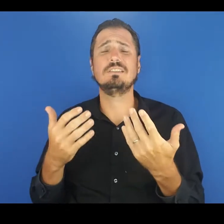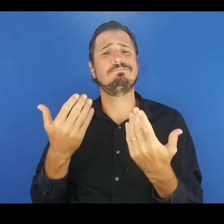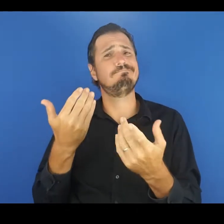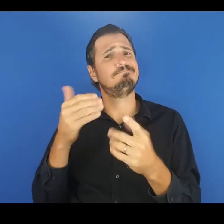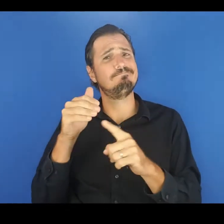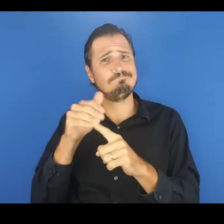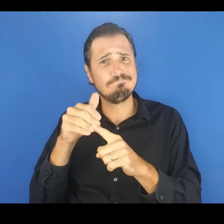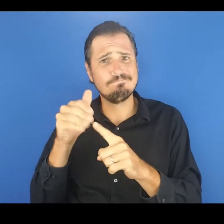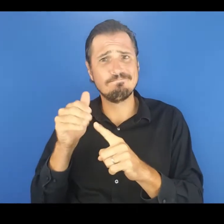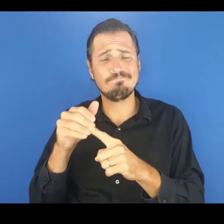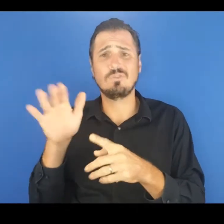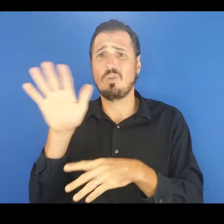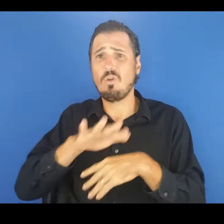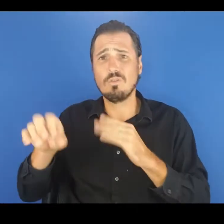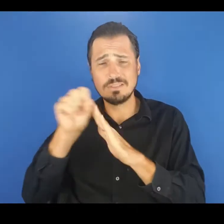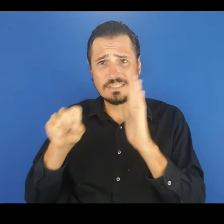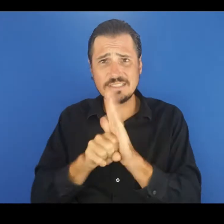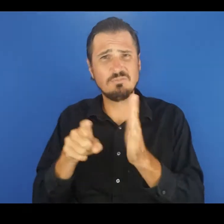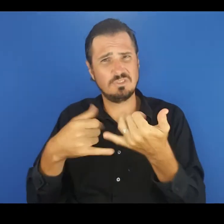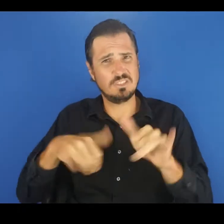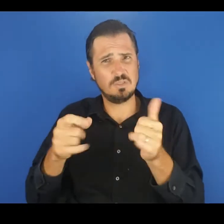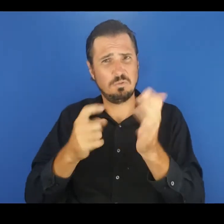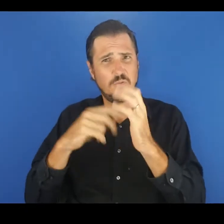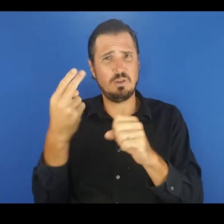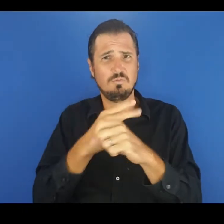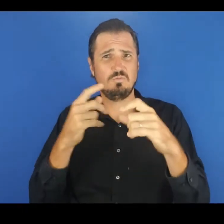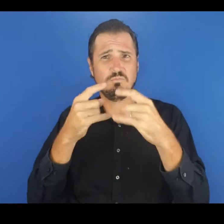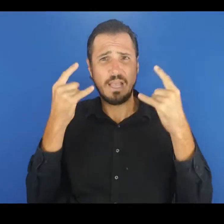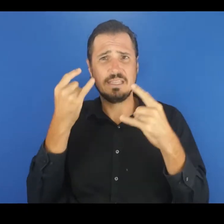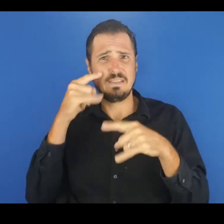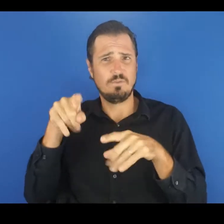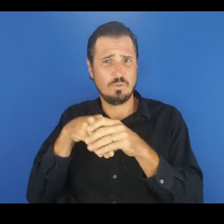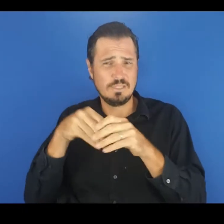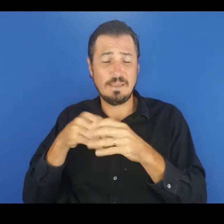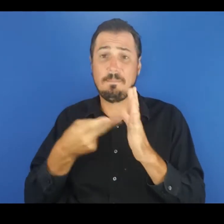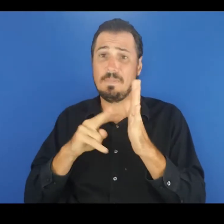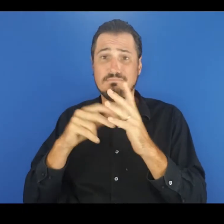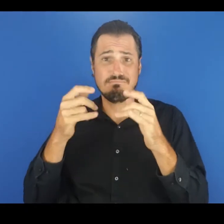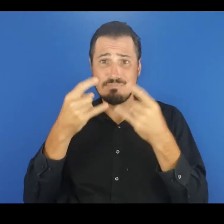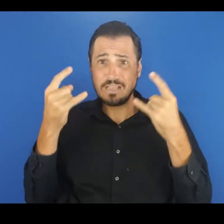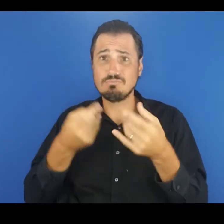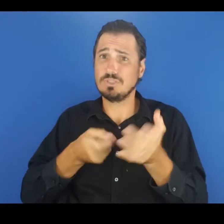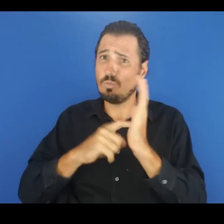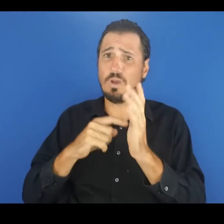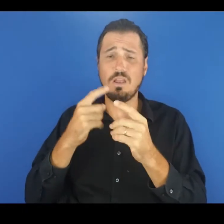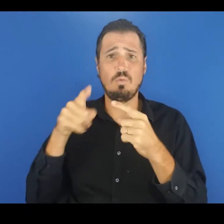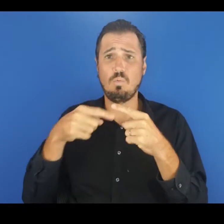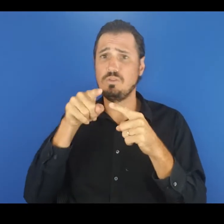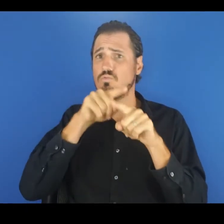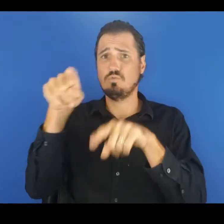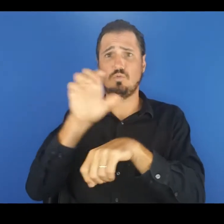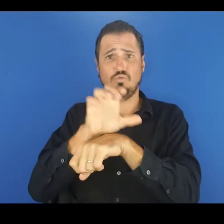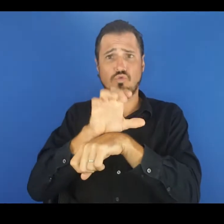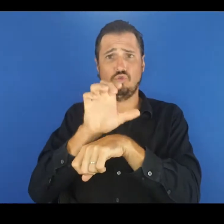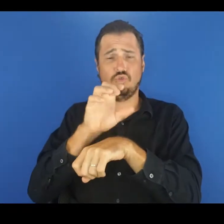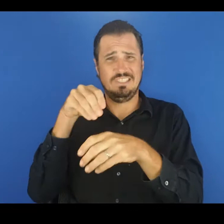As a reminder, a statewide mask mandate remains in place indoors This means that masks are required in indoor worship services.